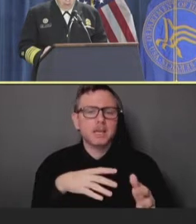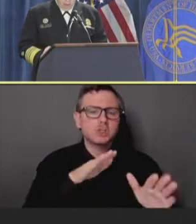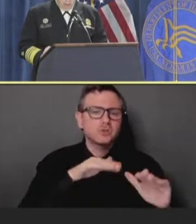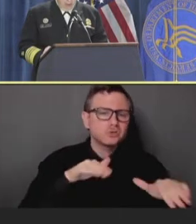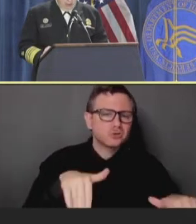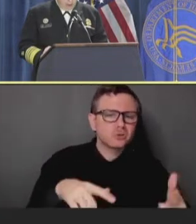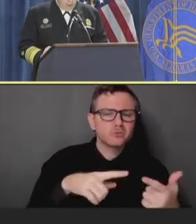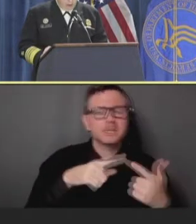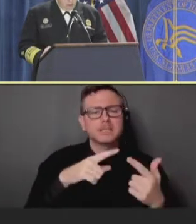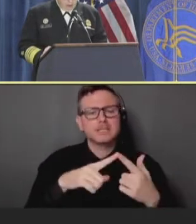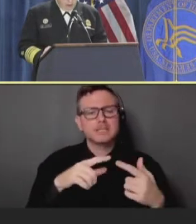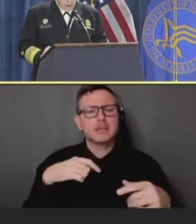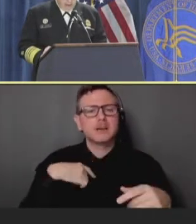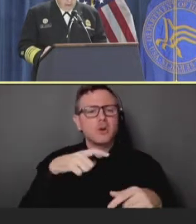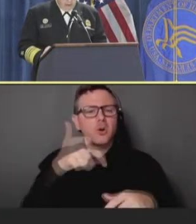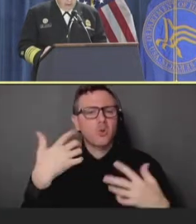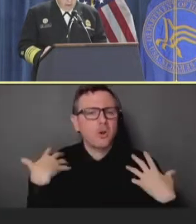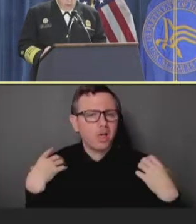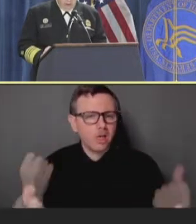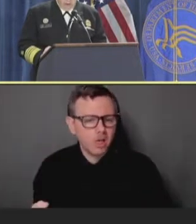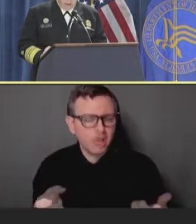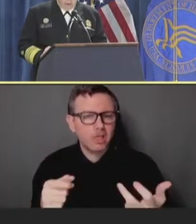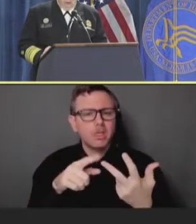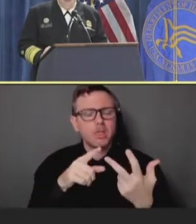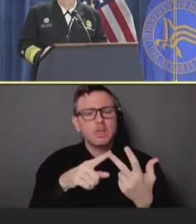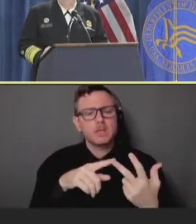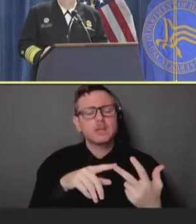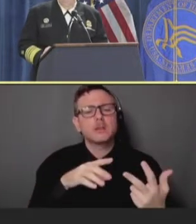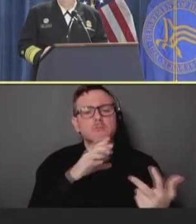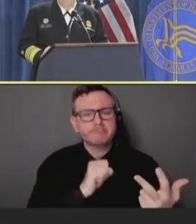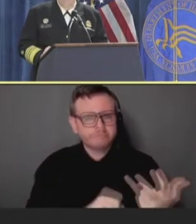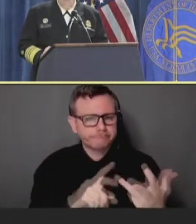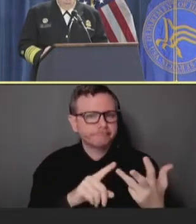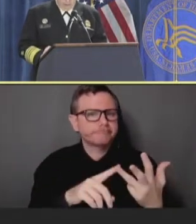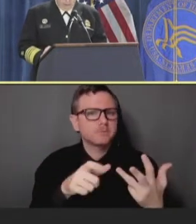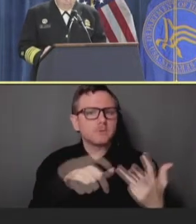people, as well as racial and ethnic minorities who experience higher rates of influenza.